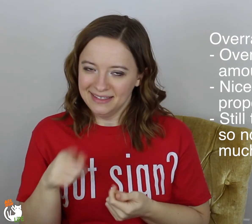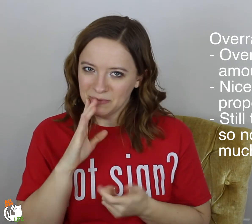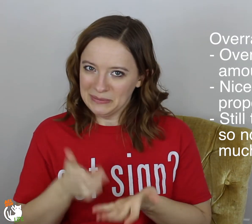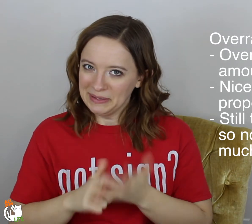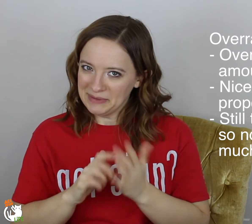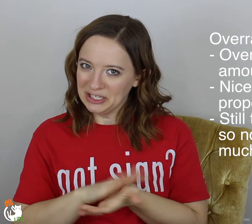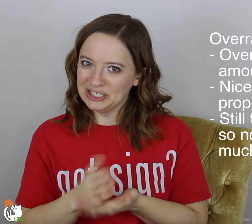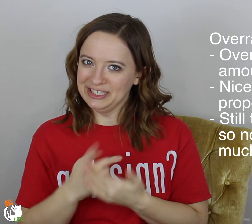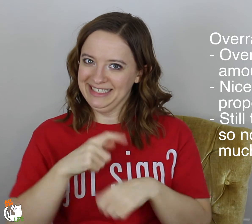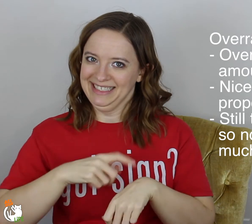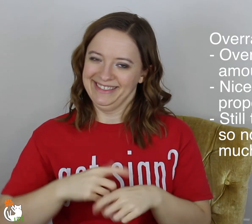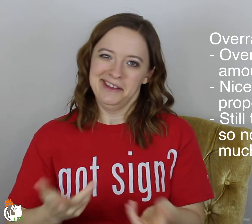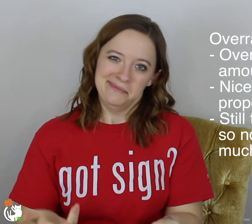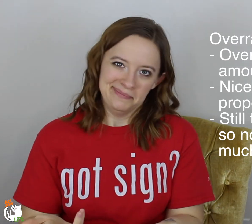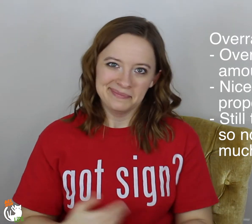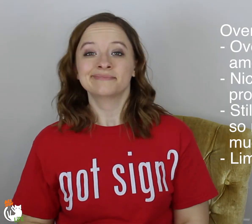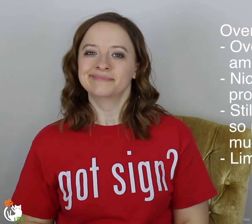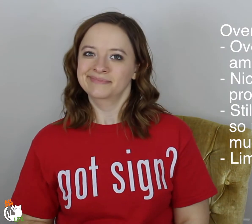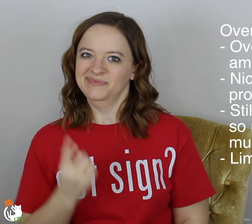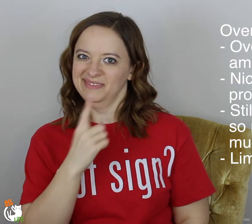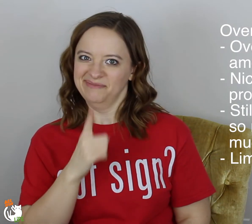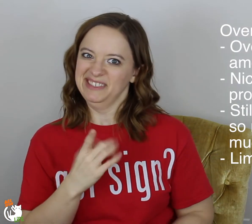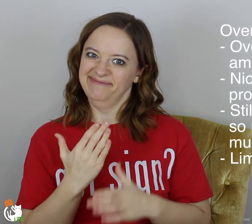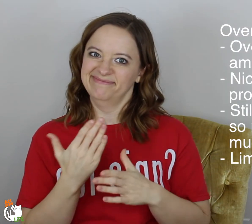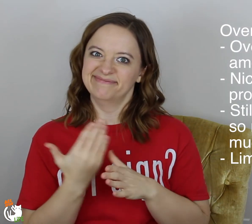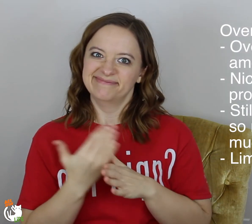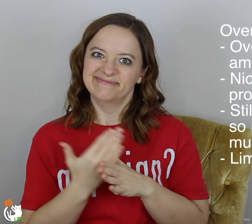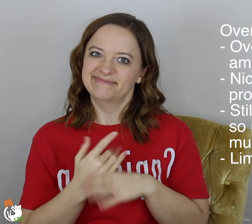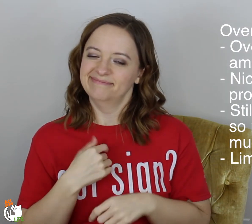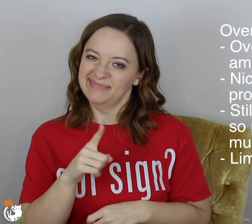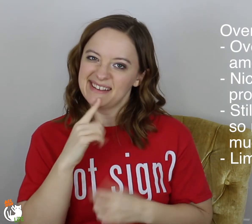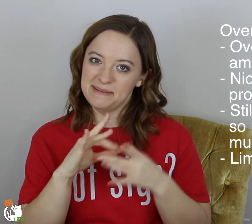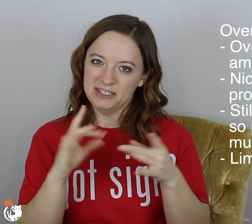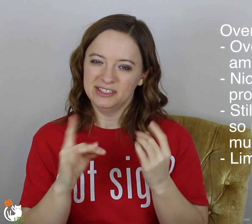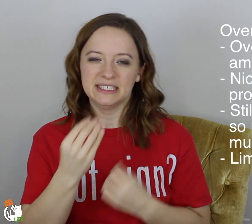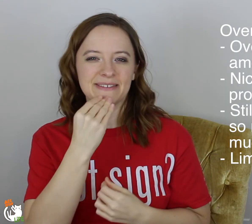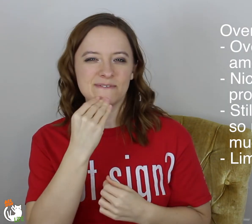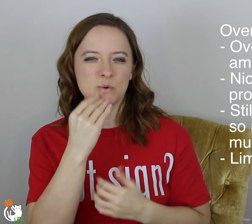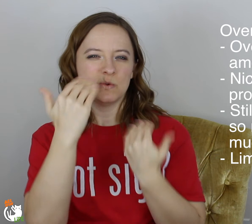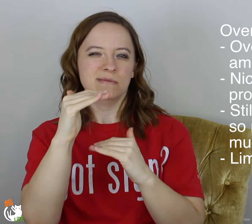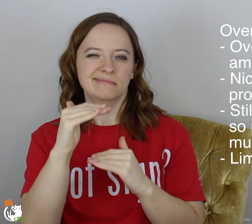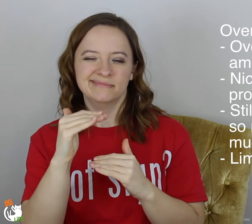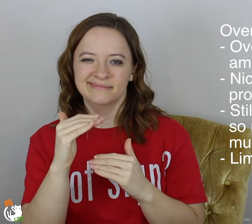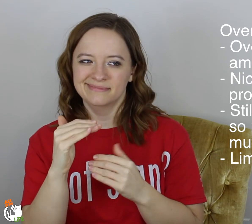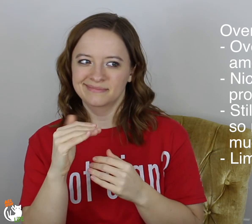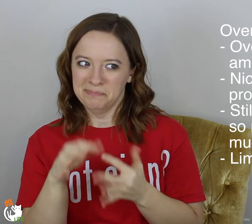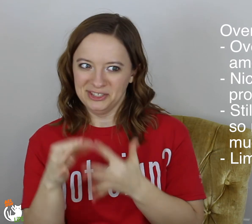and this requires you to actually cook. Again, something that really annoyed me like I mentioned was the limited food options.